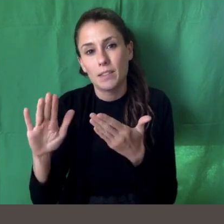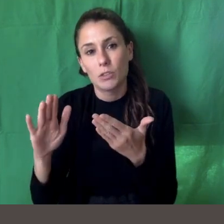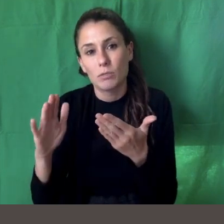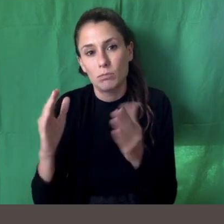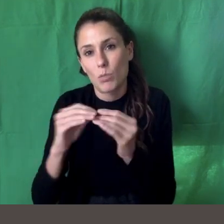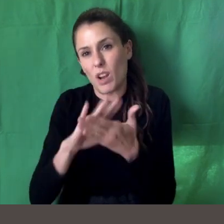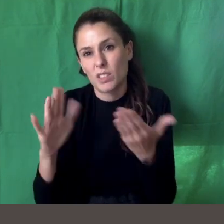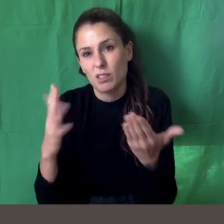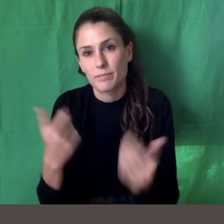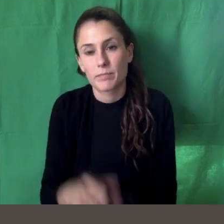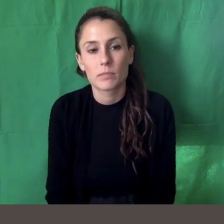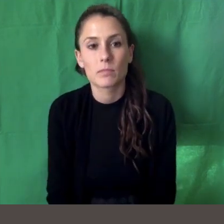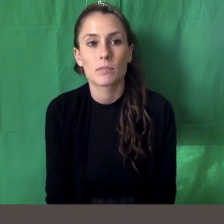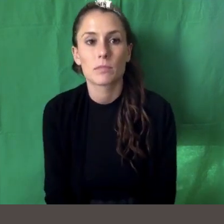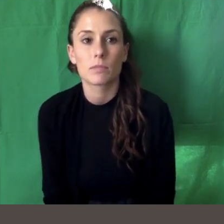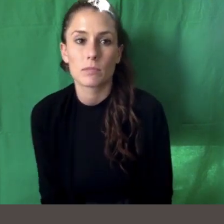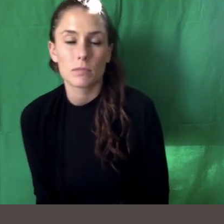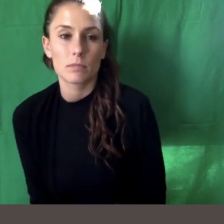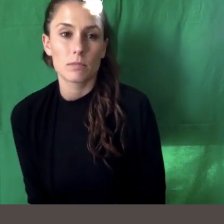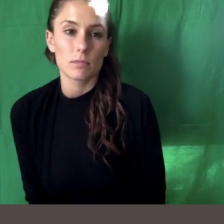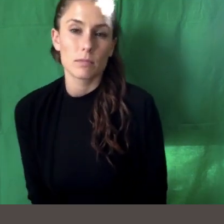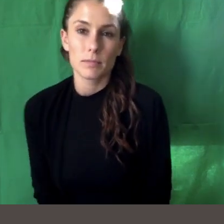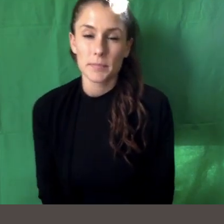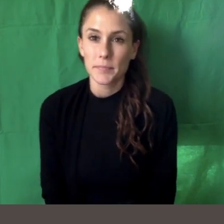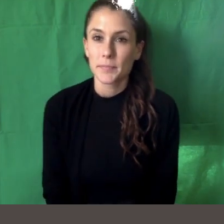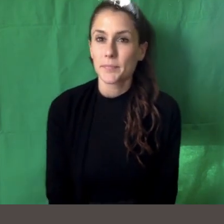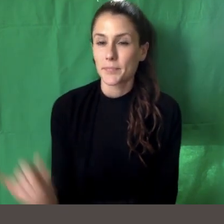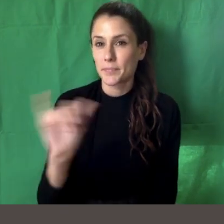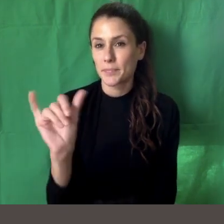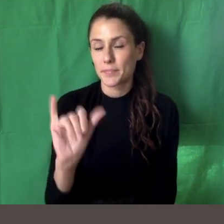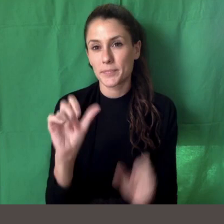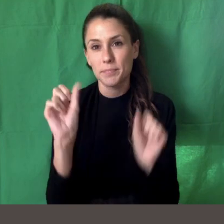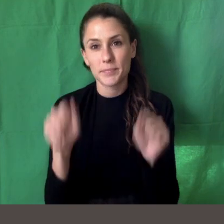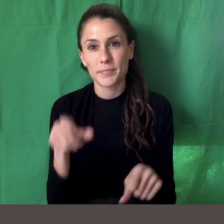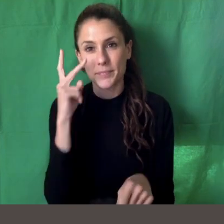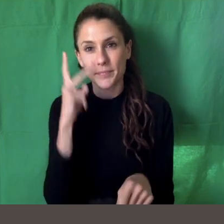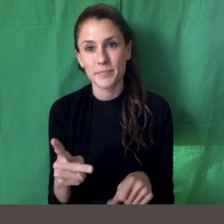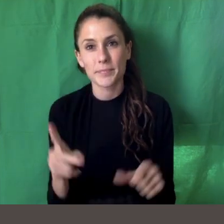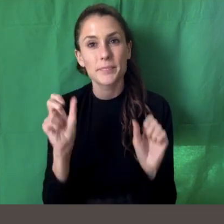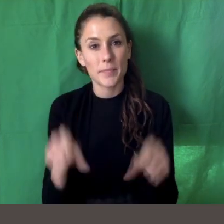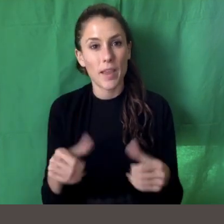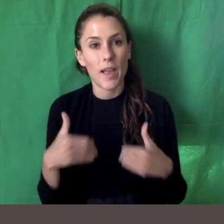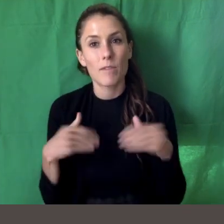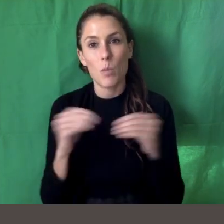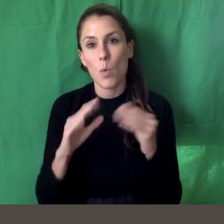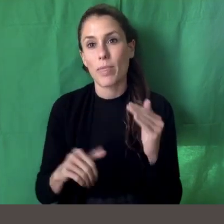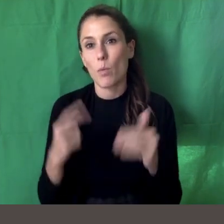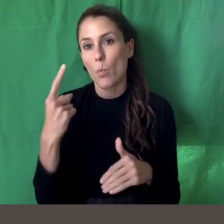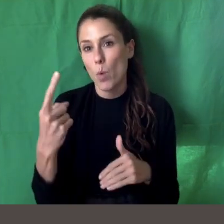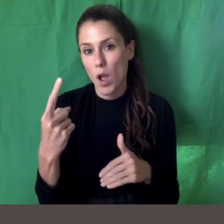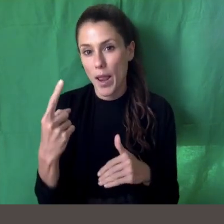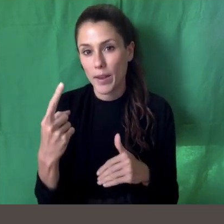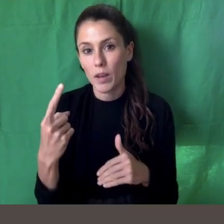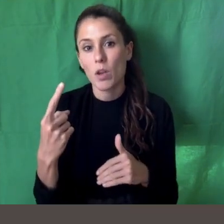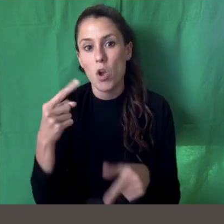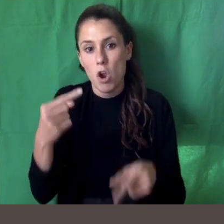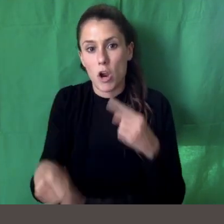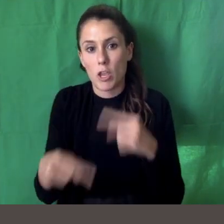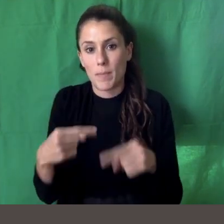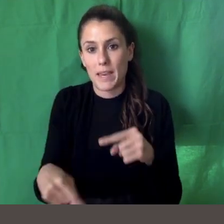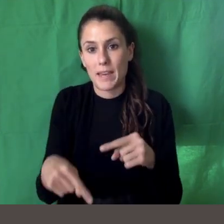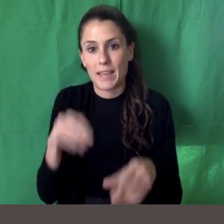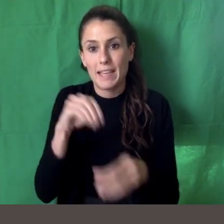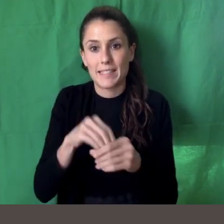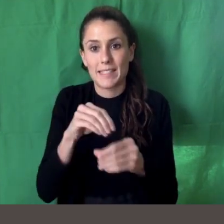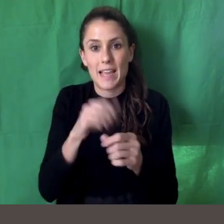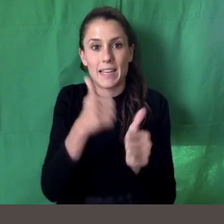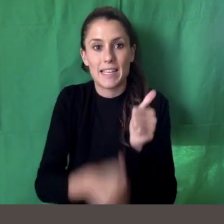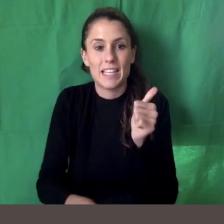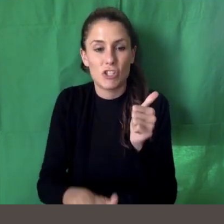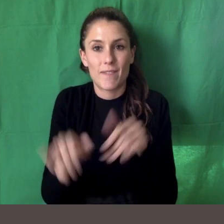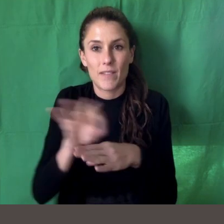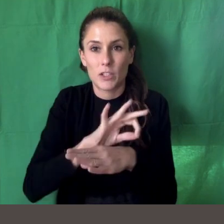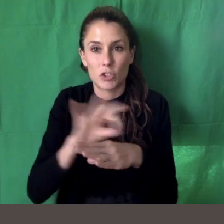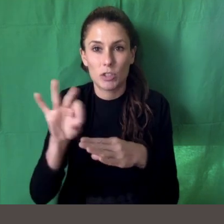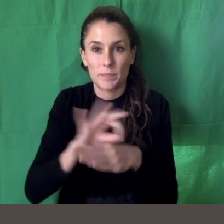You can also see that we can have multiple arguments inside each one of these function